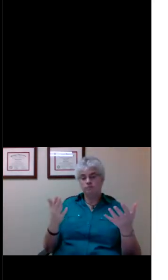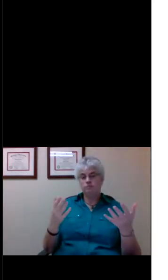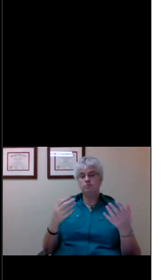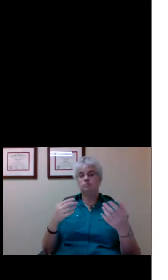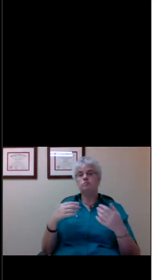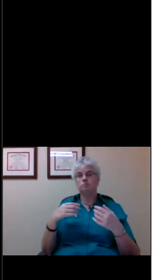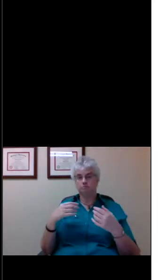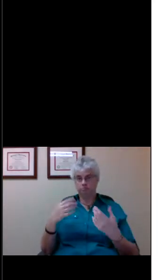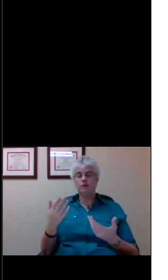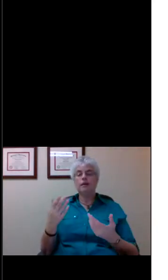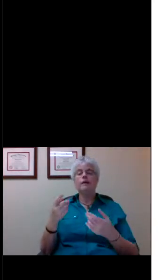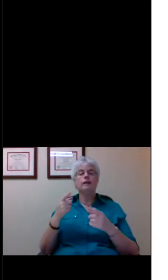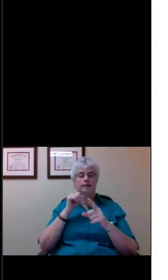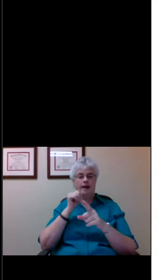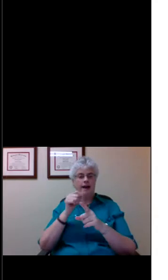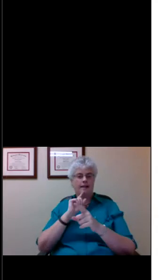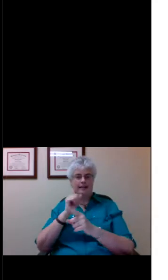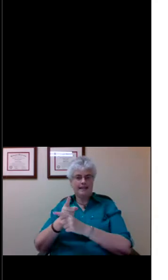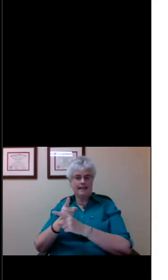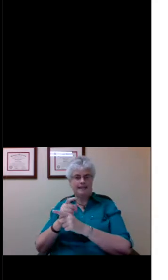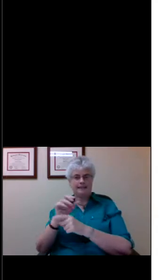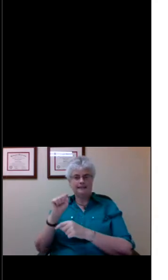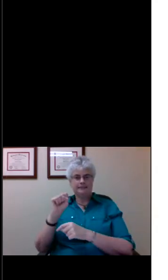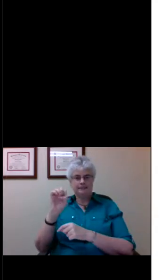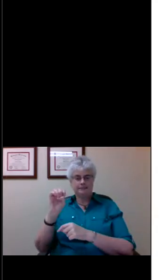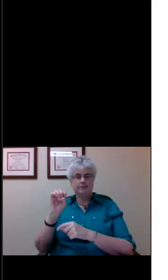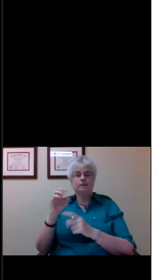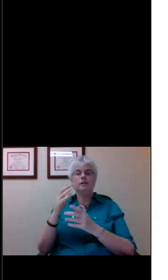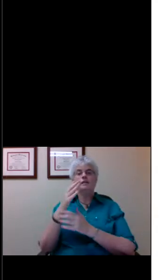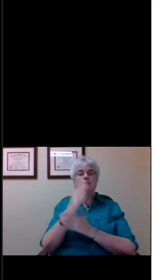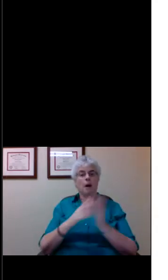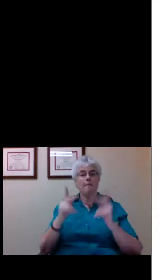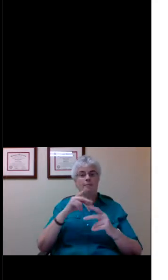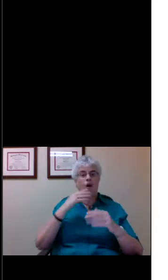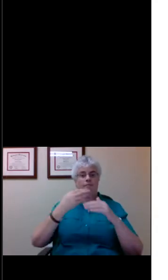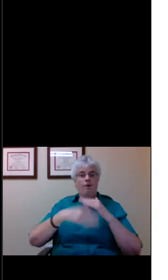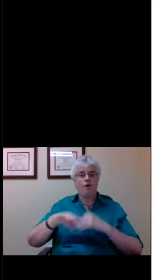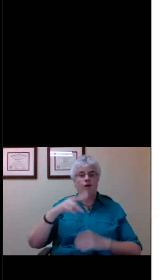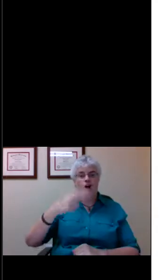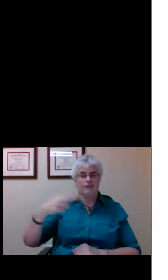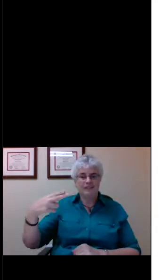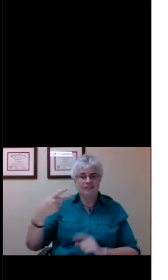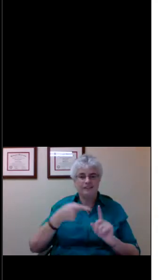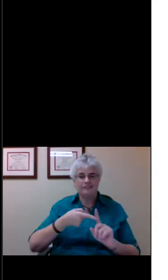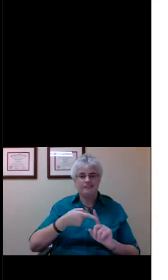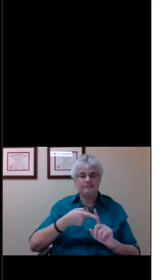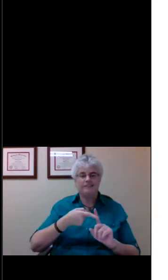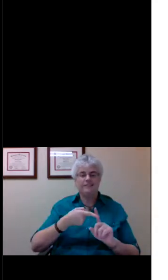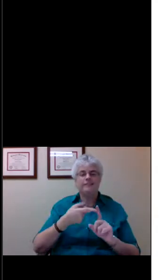after the age of 5 isn't the actual- okay, some people can be born Hard-of-